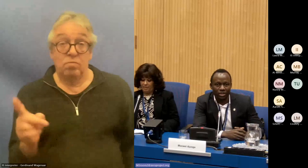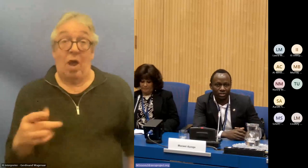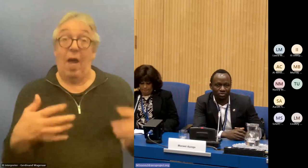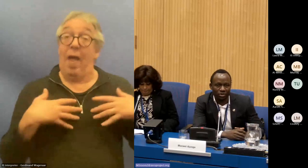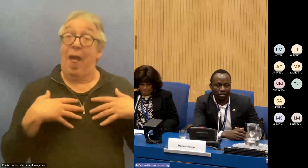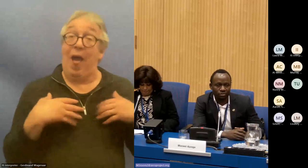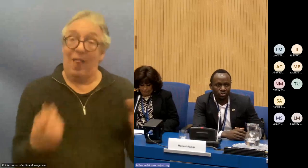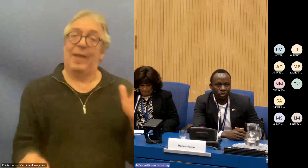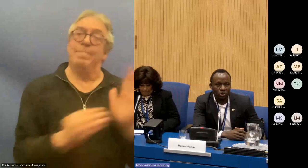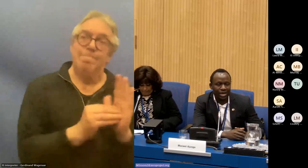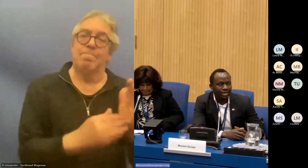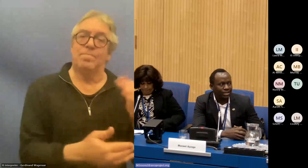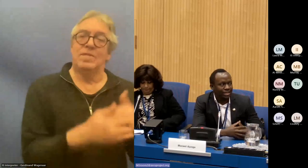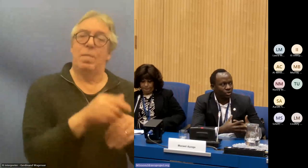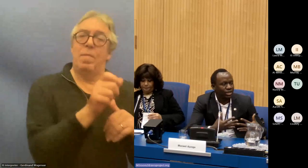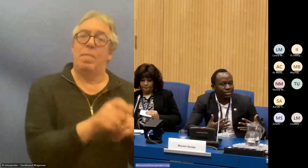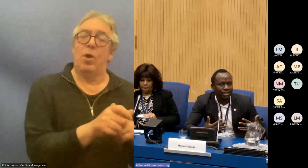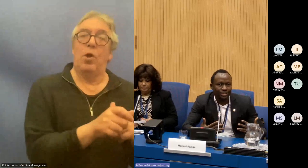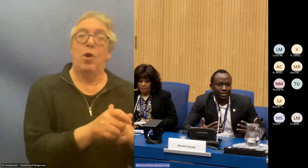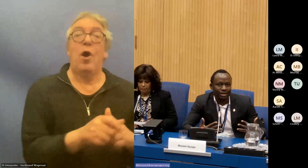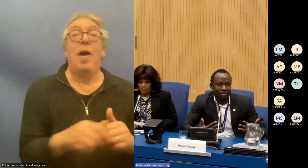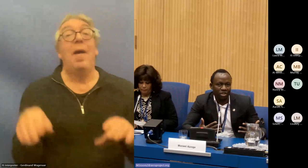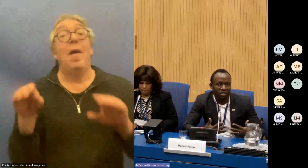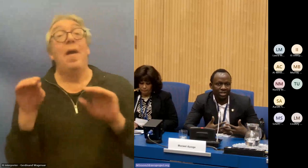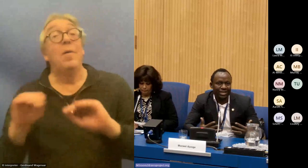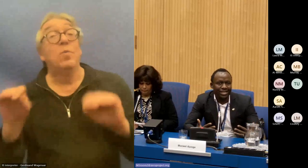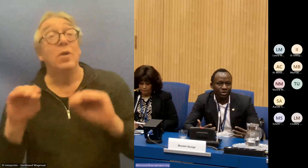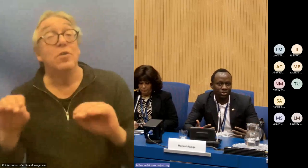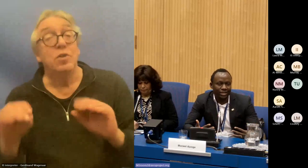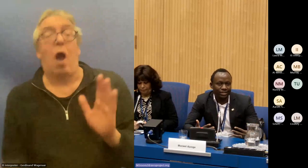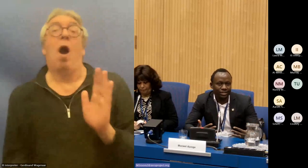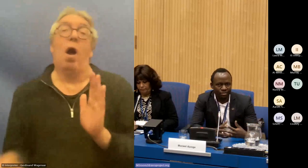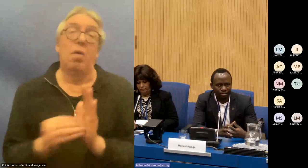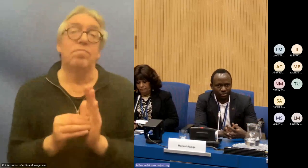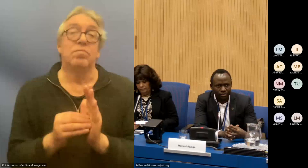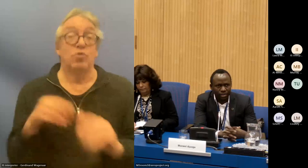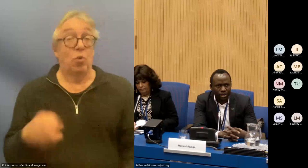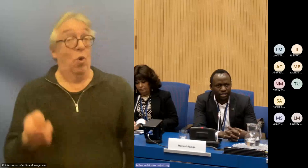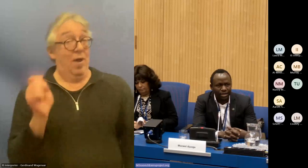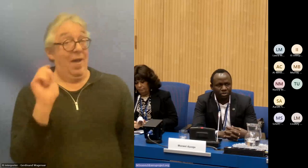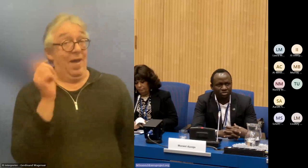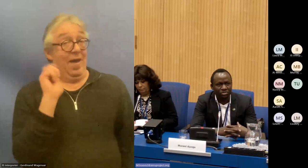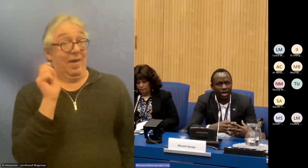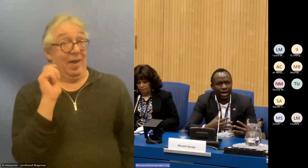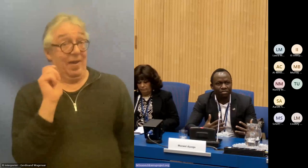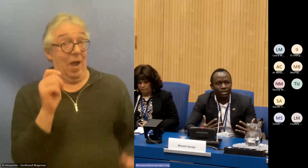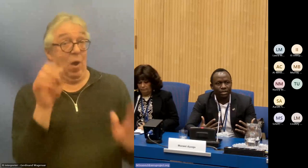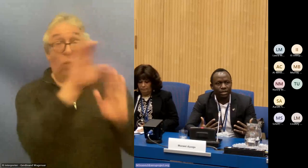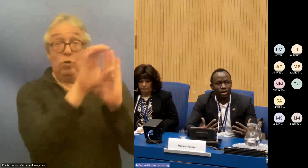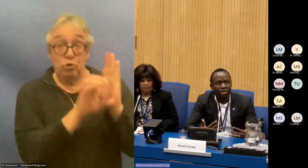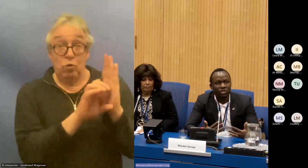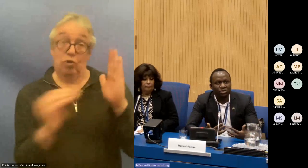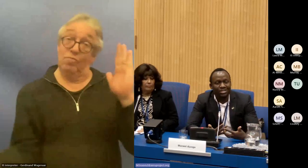on and so forth. So I think I already said the foundation in the Kenyan context, having persons